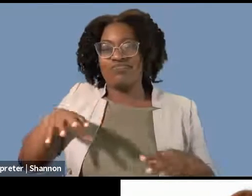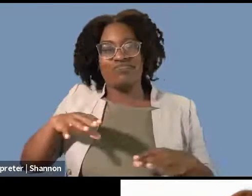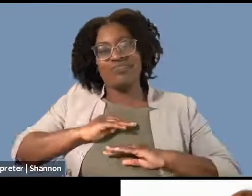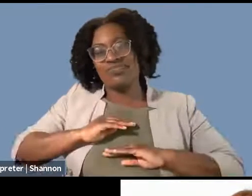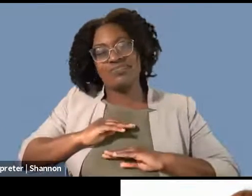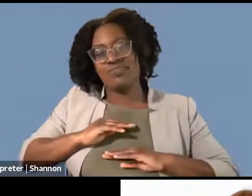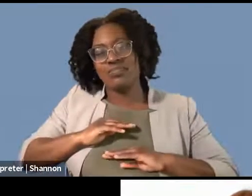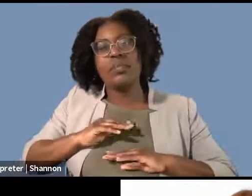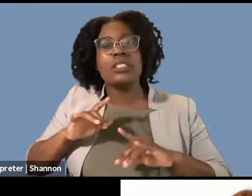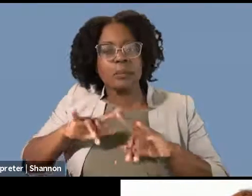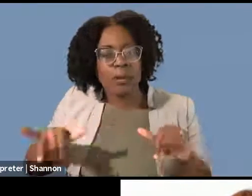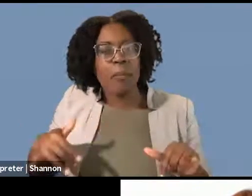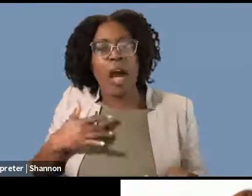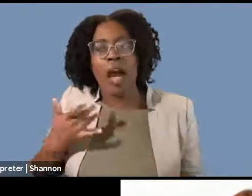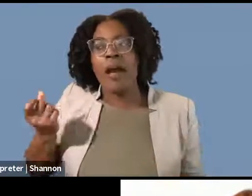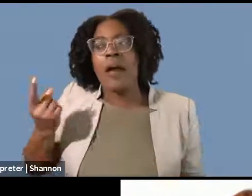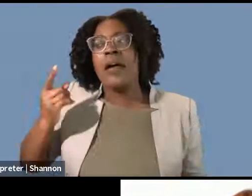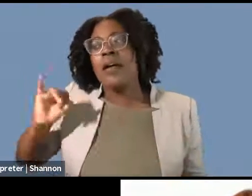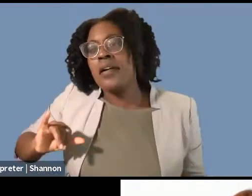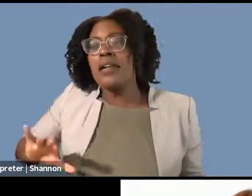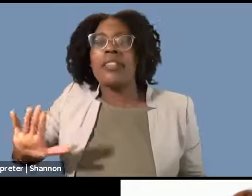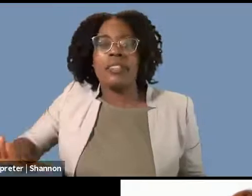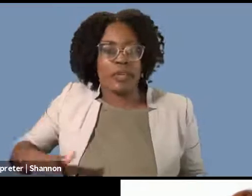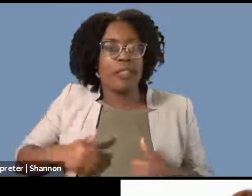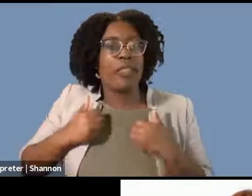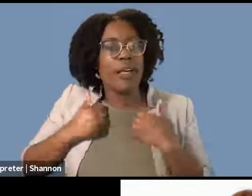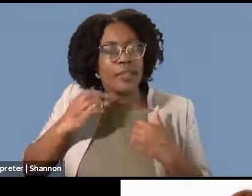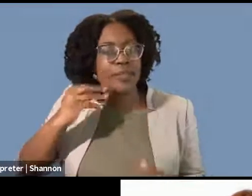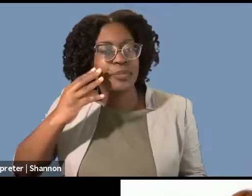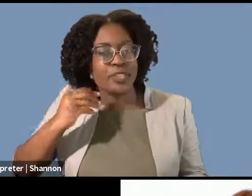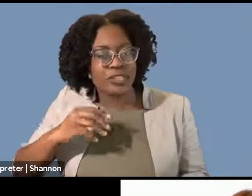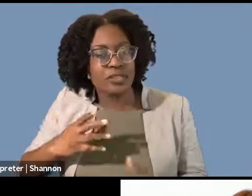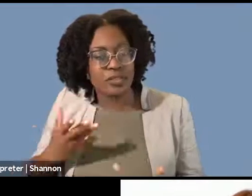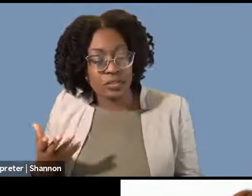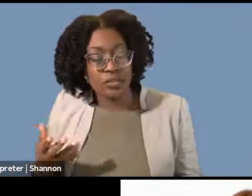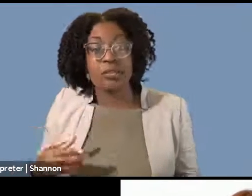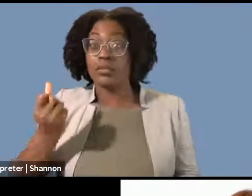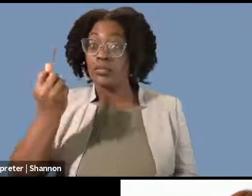But that, you know, having compassion for them is different than me having empathy and actually